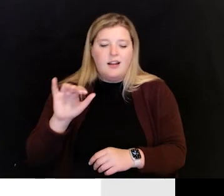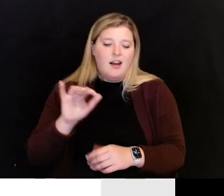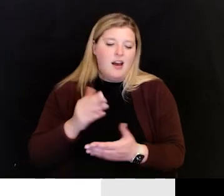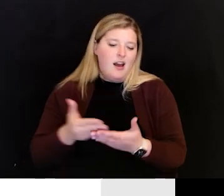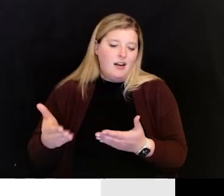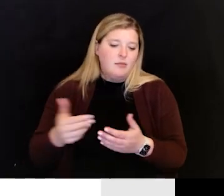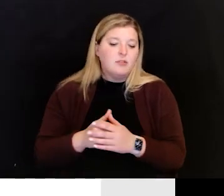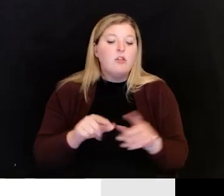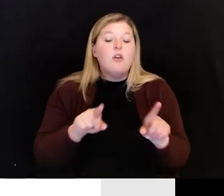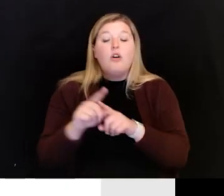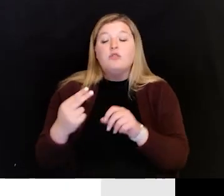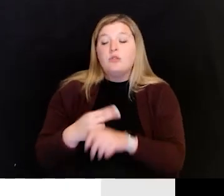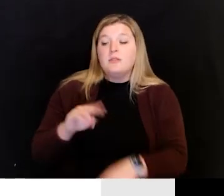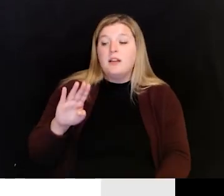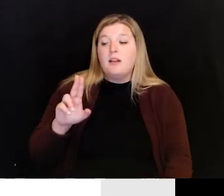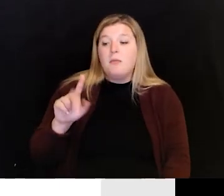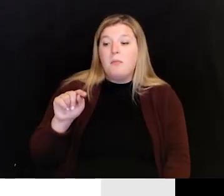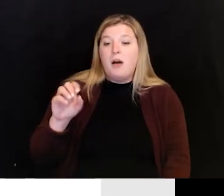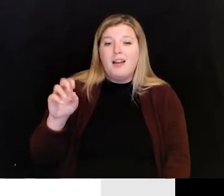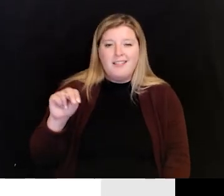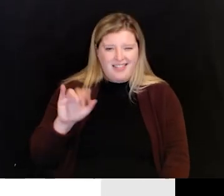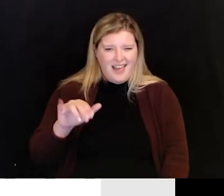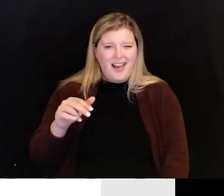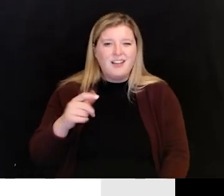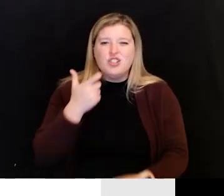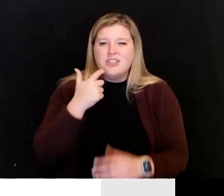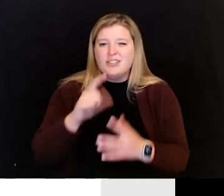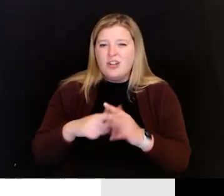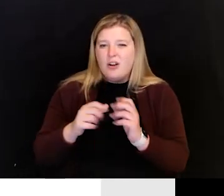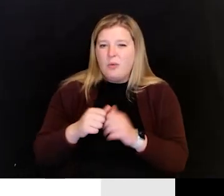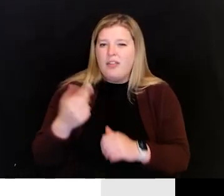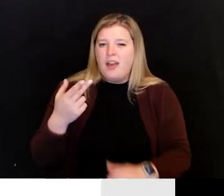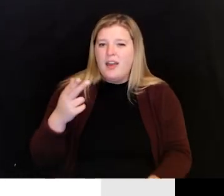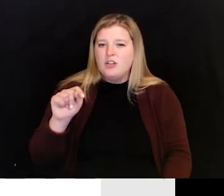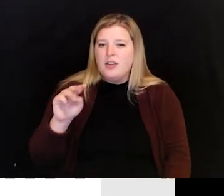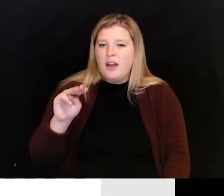that was introduced in HTML5, rather than, say, just taking a div